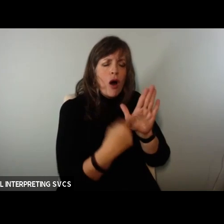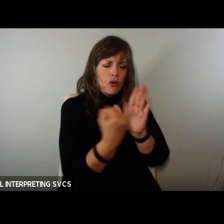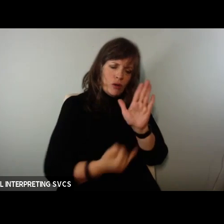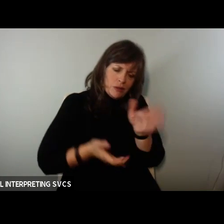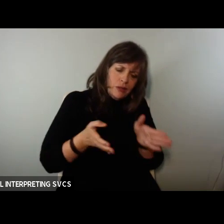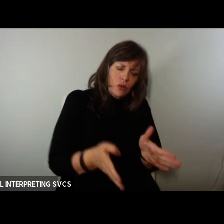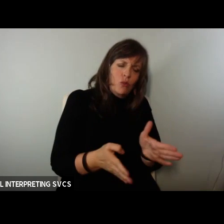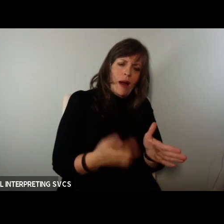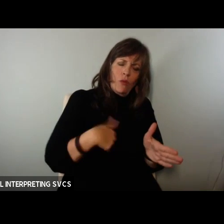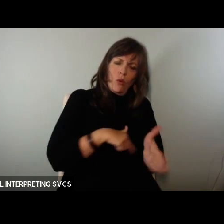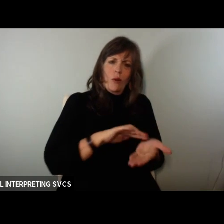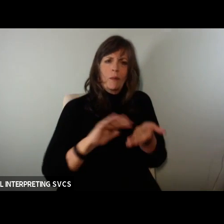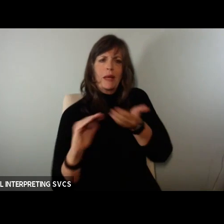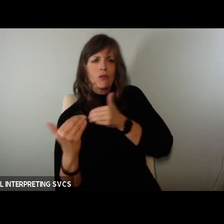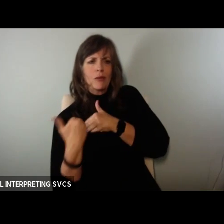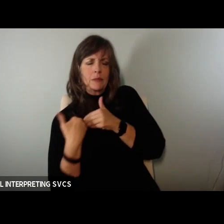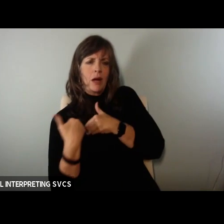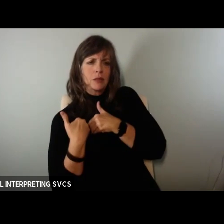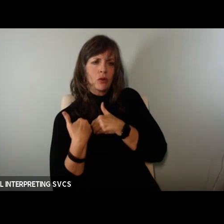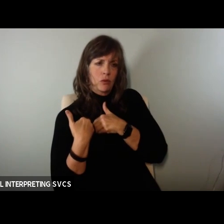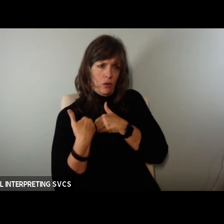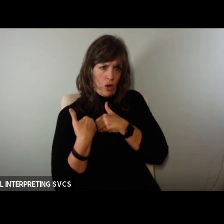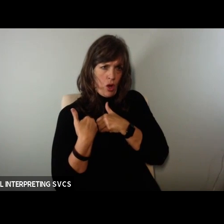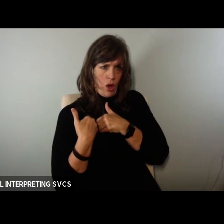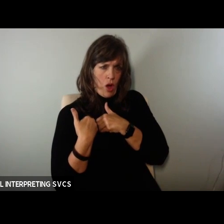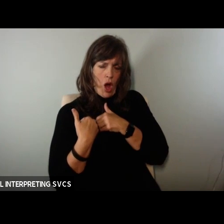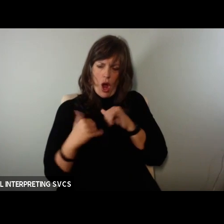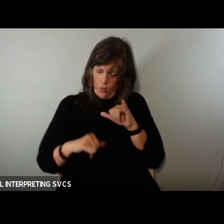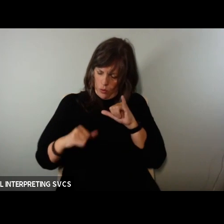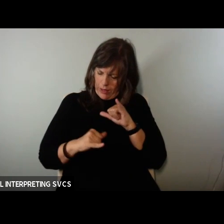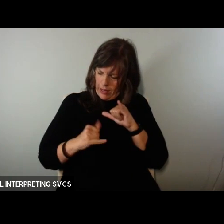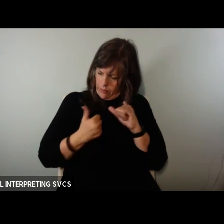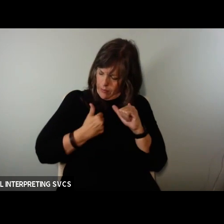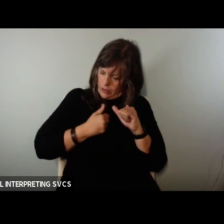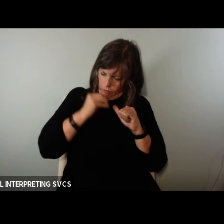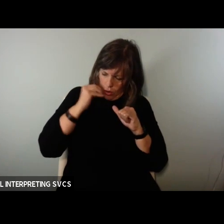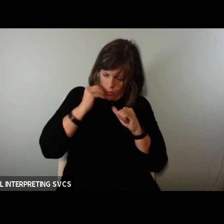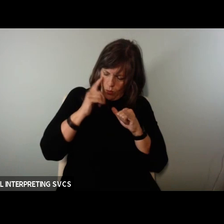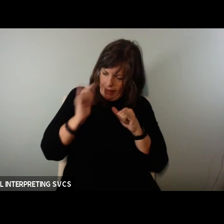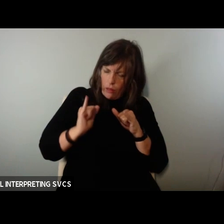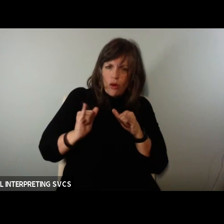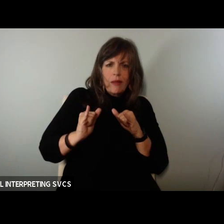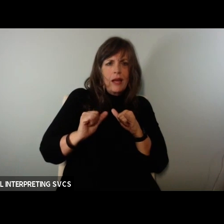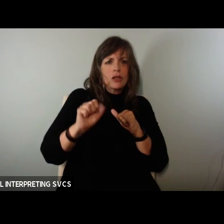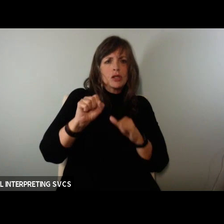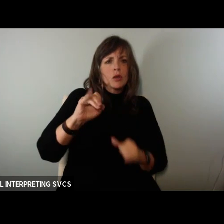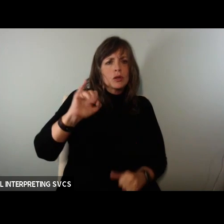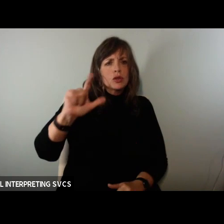and kind of keeping ourselves at home. What does it look like? What does social distancing look like in a social world?